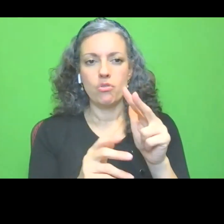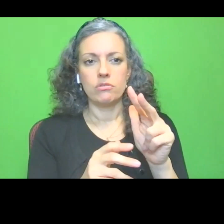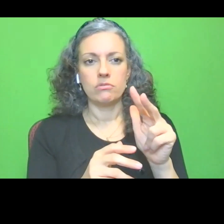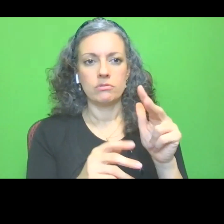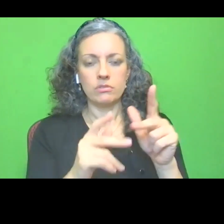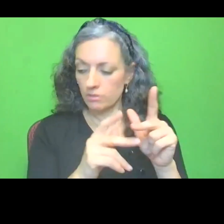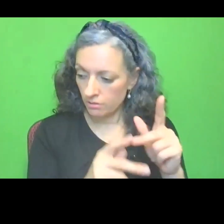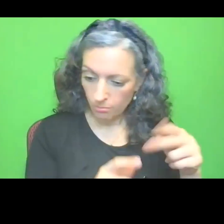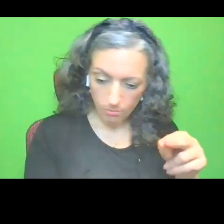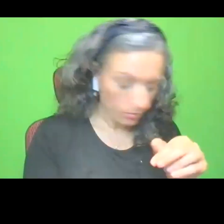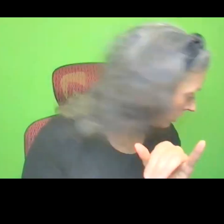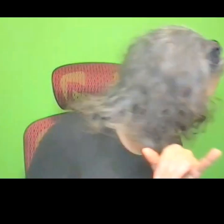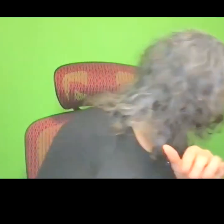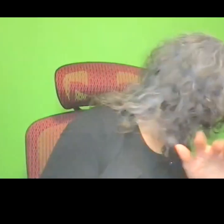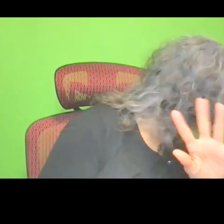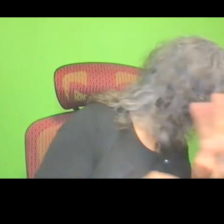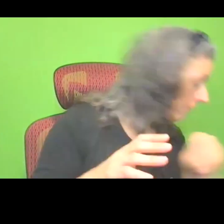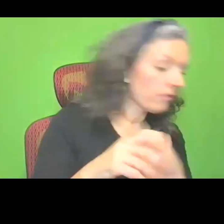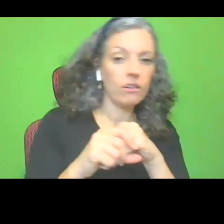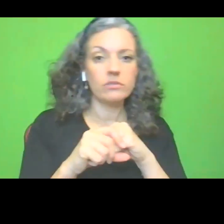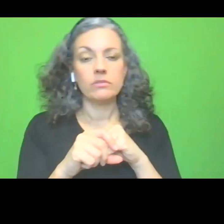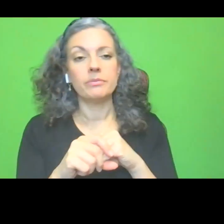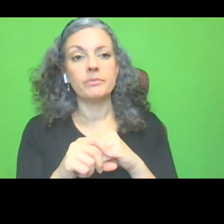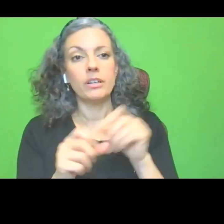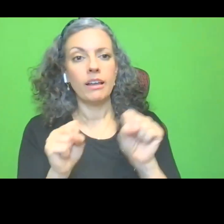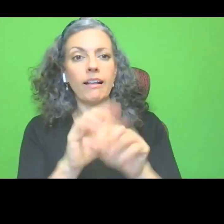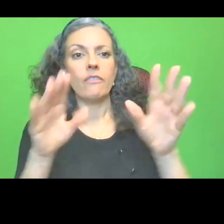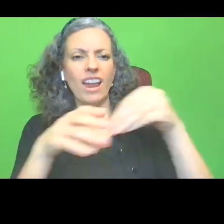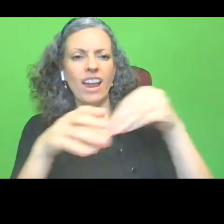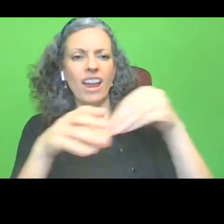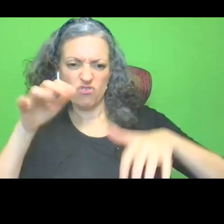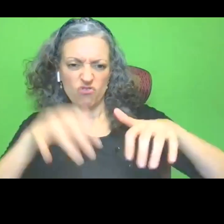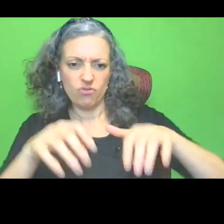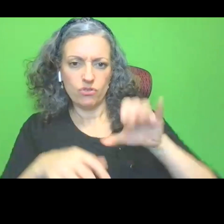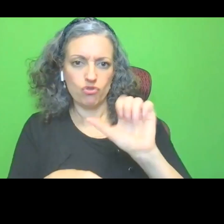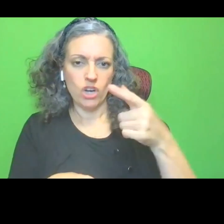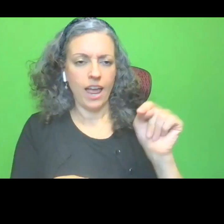and testing process -- please clarify in the chat what are you're going for there.